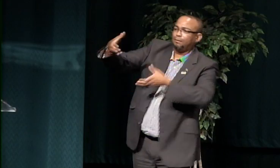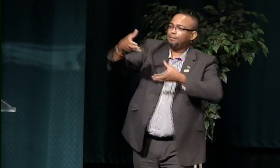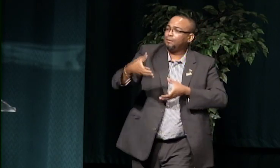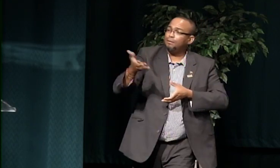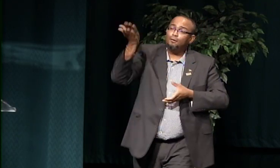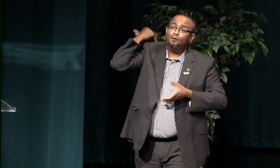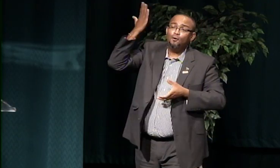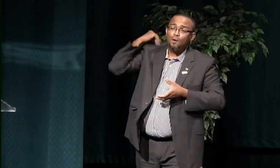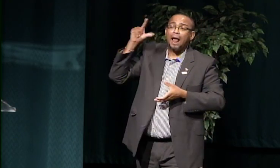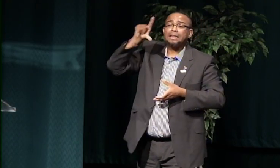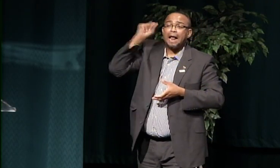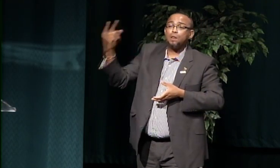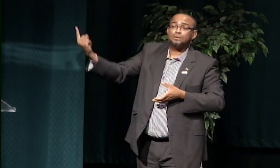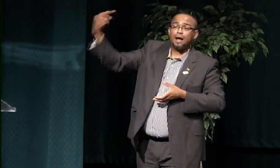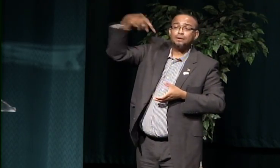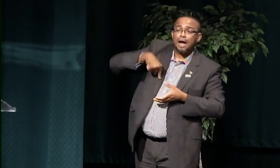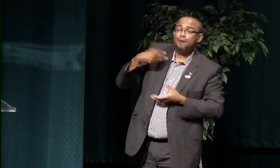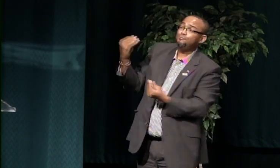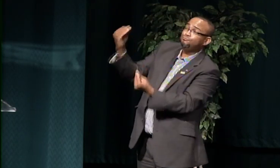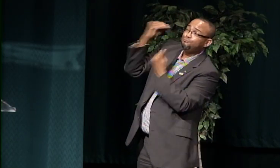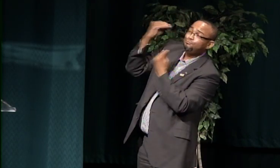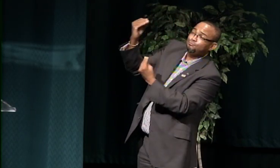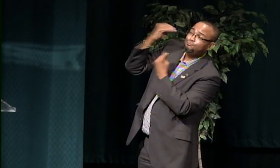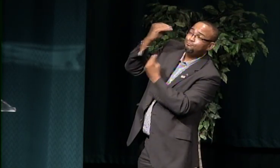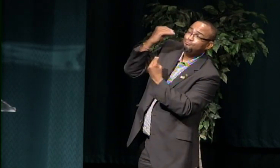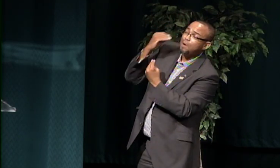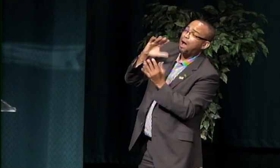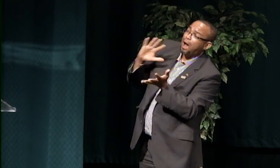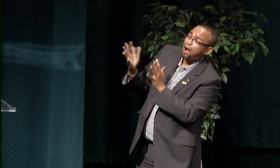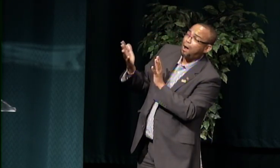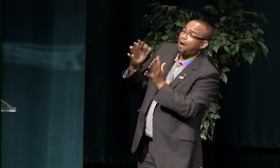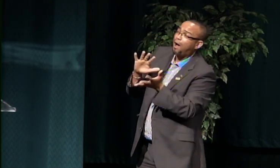World Deaf Leadership program. We've had some of you from Gallaudet come